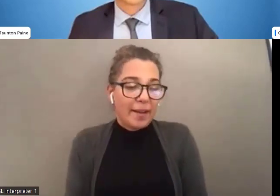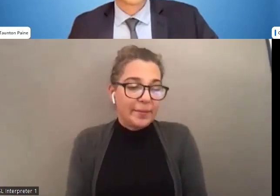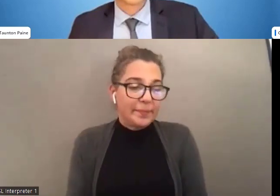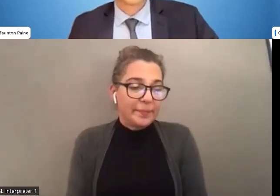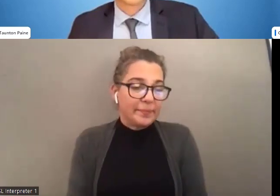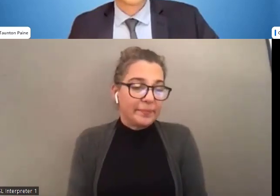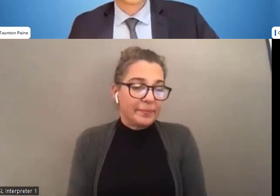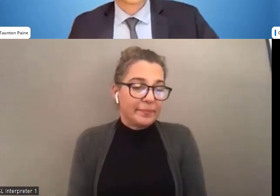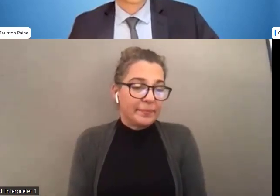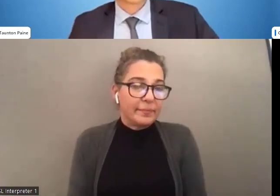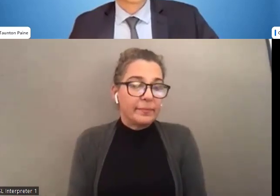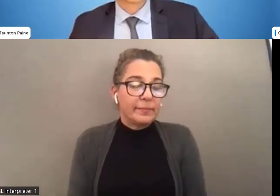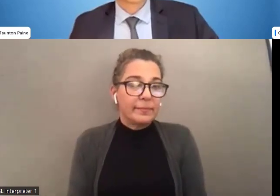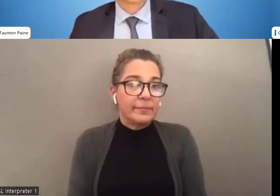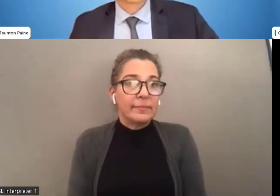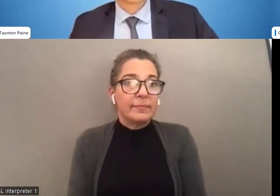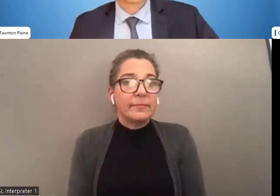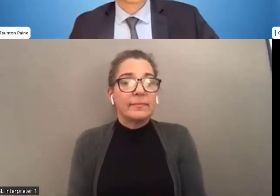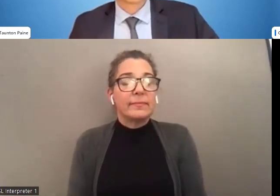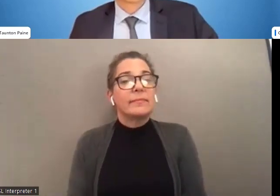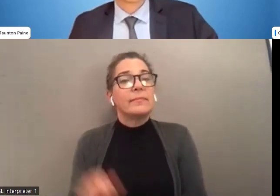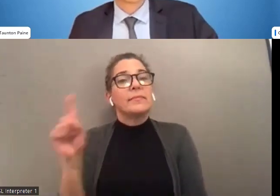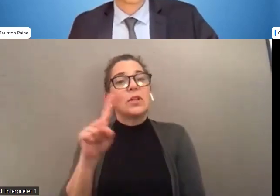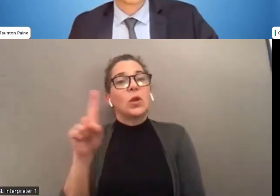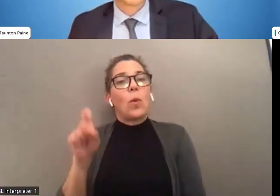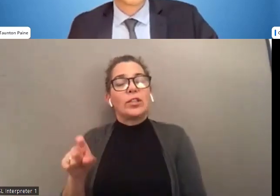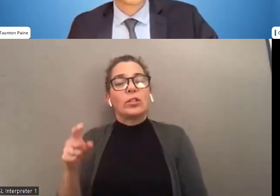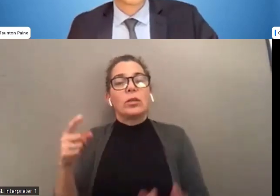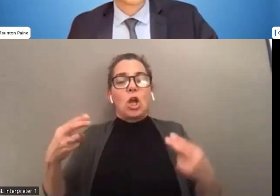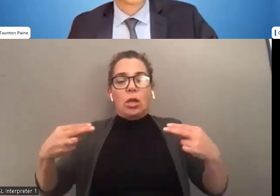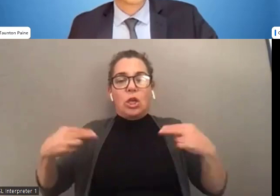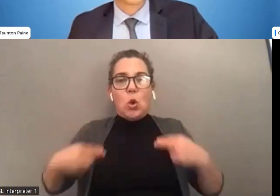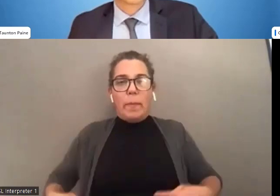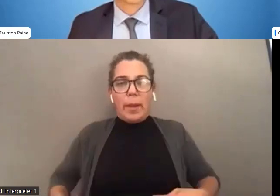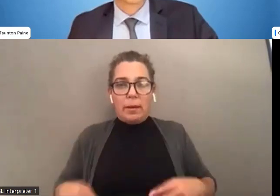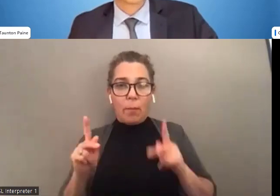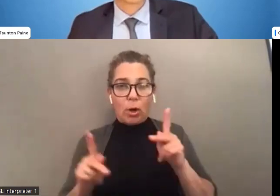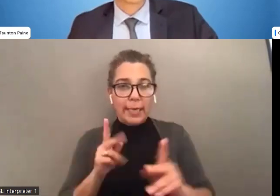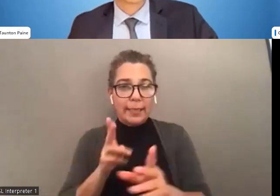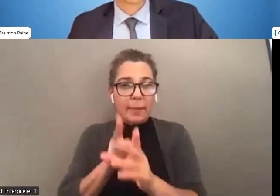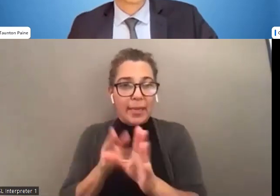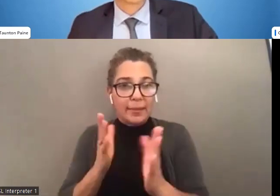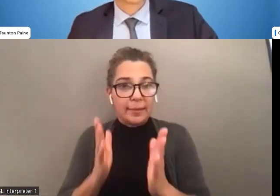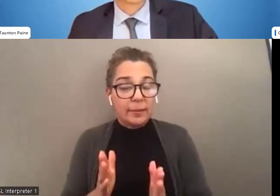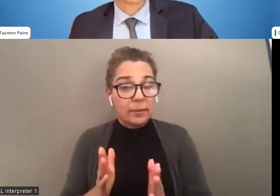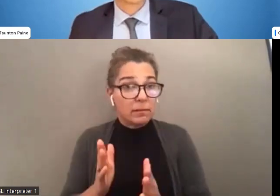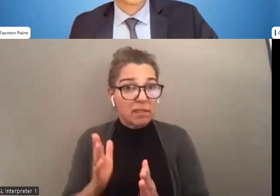Another question here about human participants. So do participants have the right